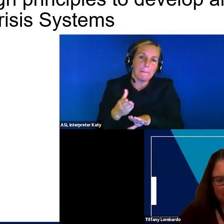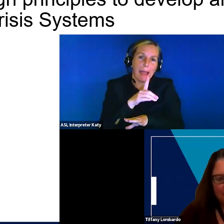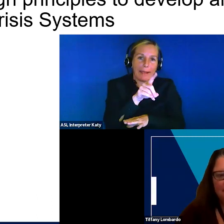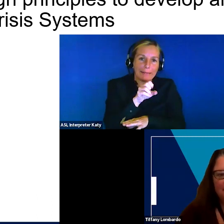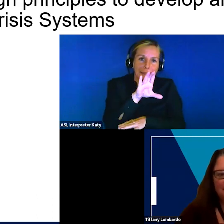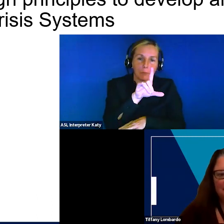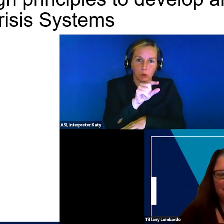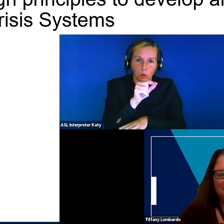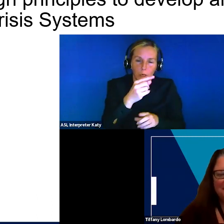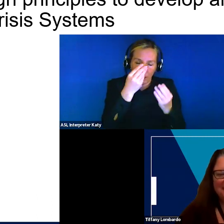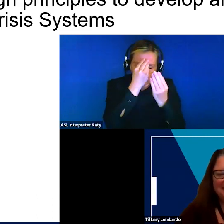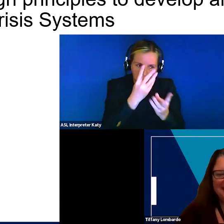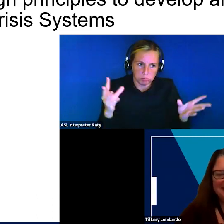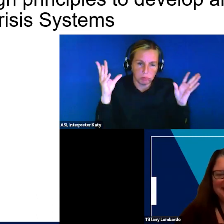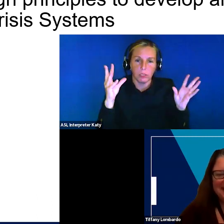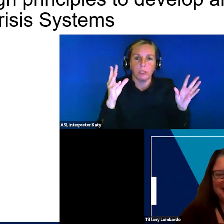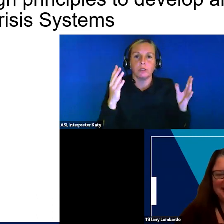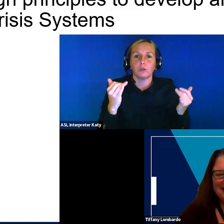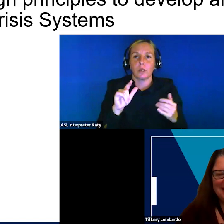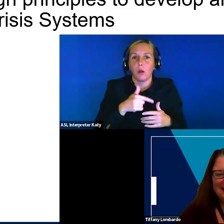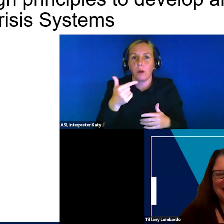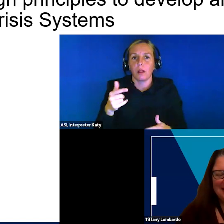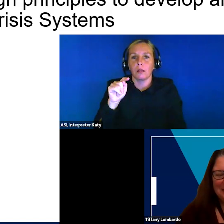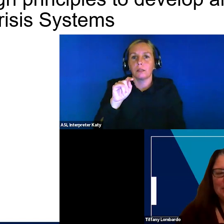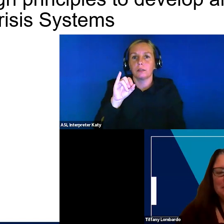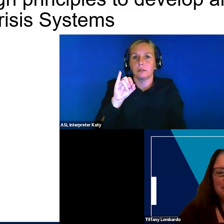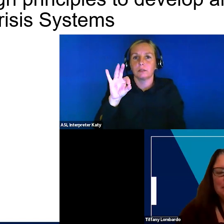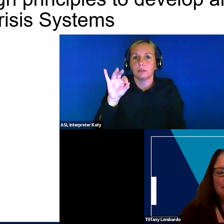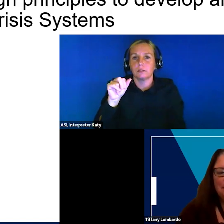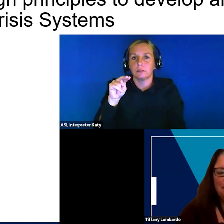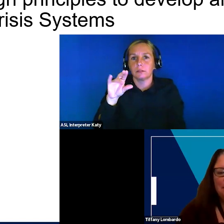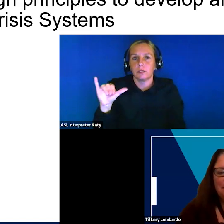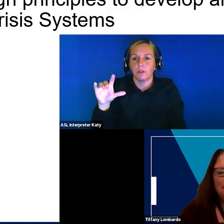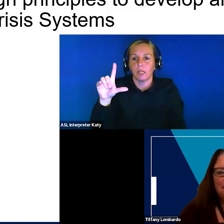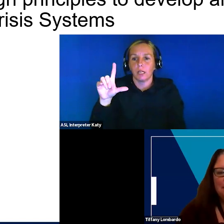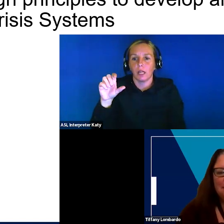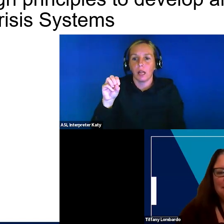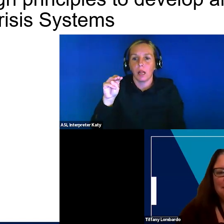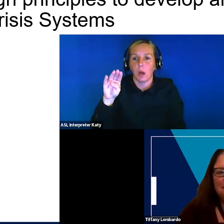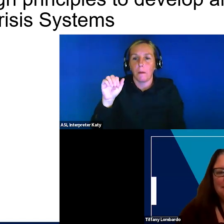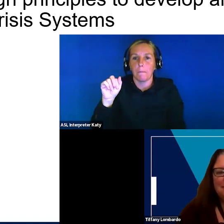And for this, I'm going to turn things over to Tiffany Lombardo, Co Project Director for the Crisis